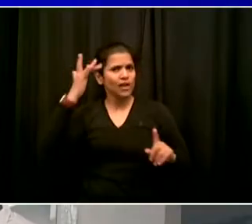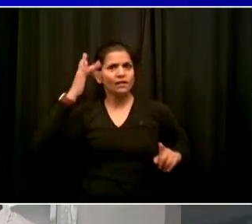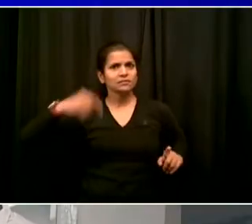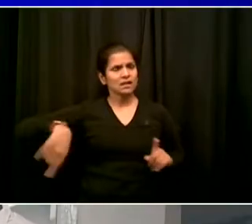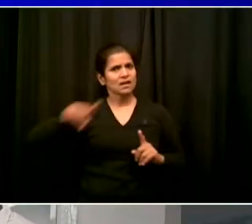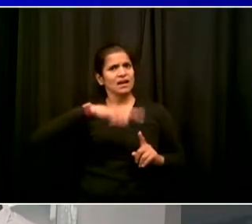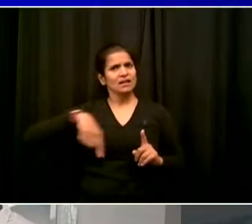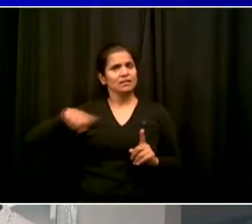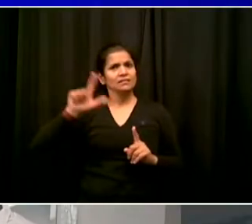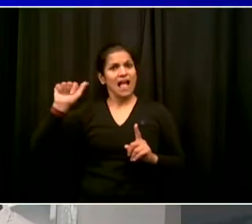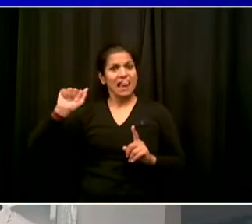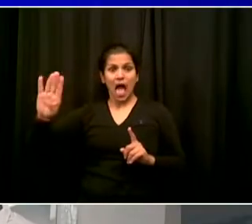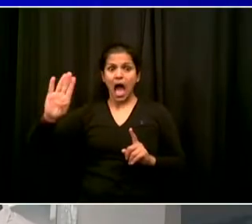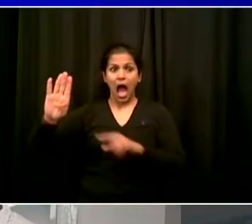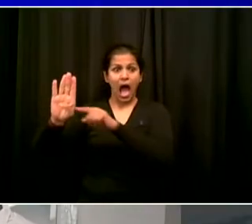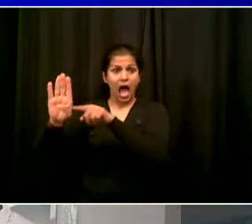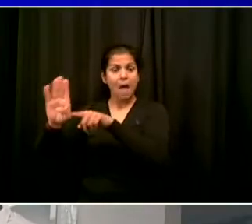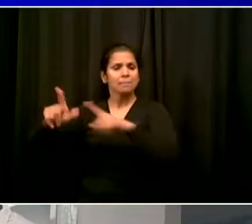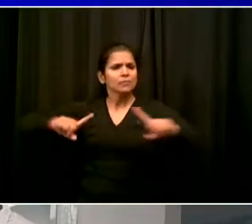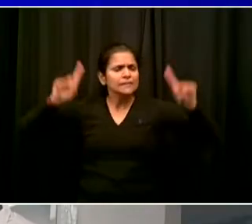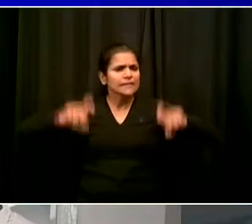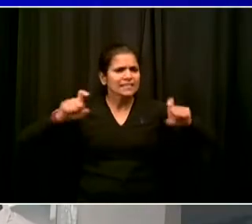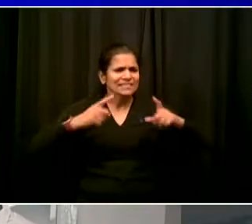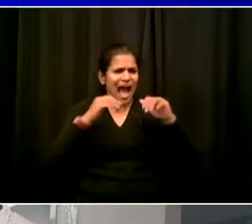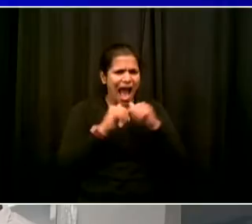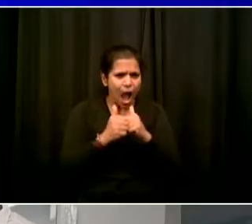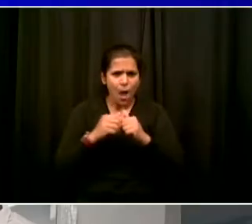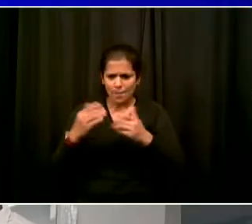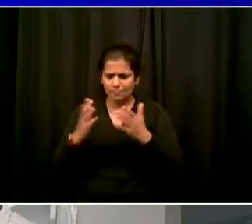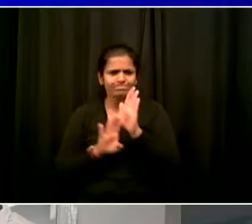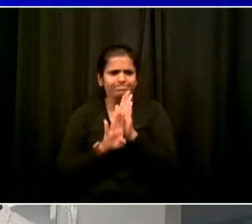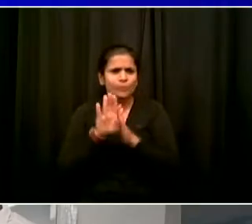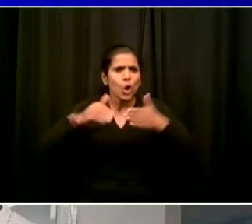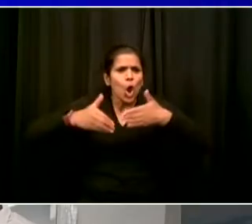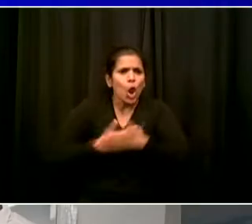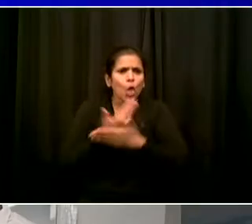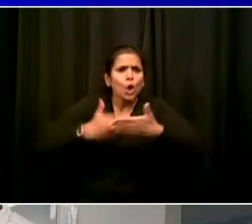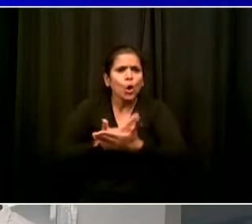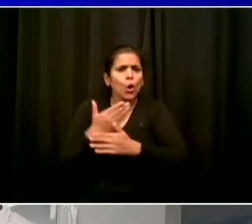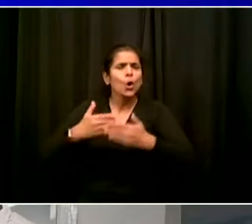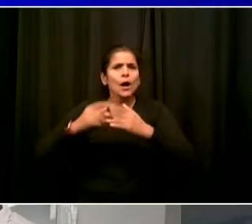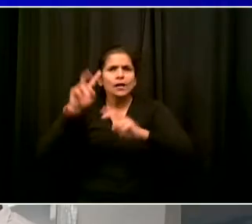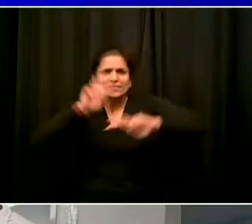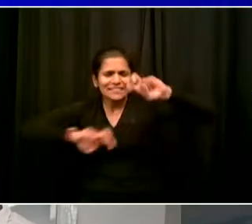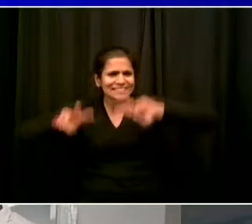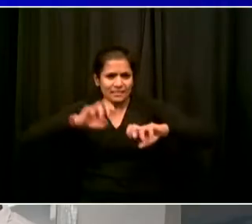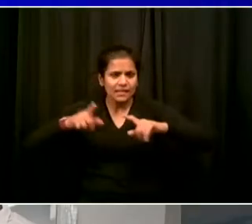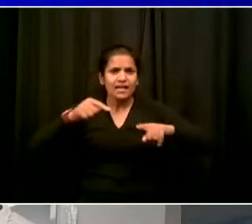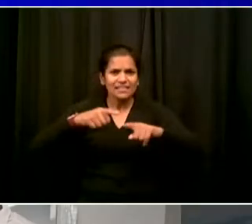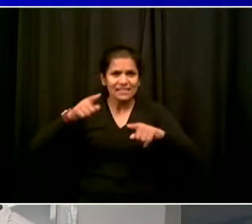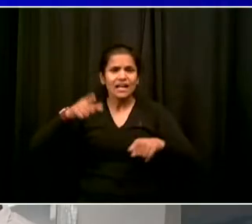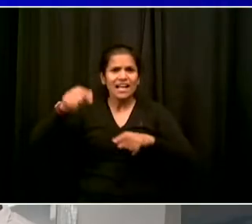TESTS PROCESSED QUICKLY. REMEMBER AT THE VERY BEGINNING, THE FIRST PRESS CONFERENCE WE